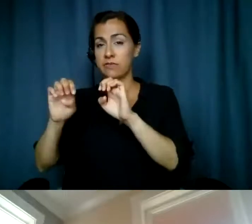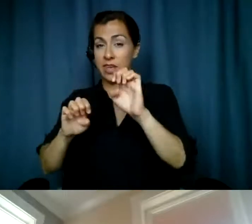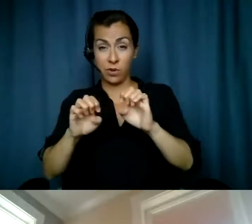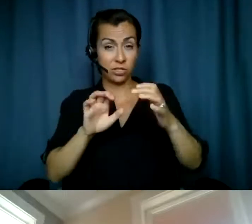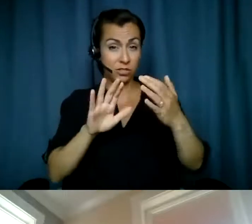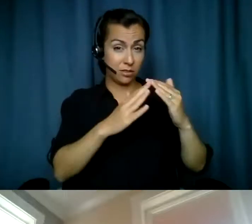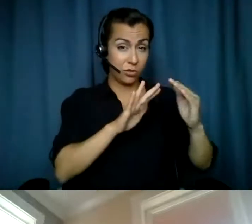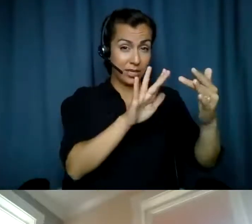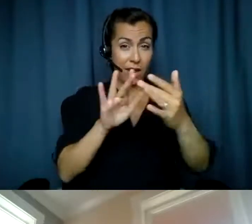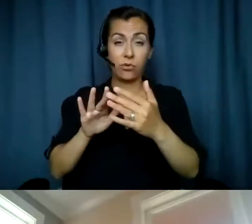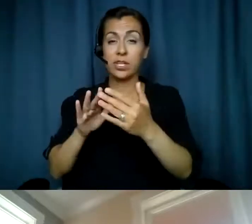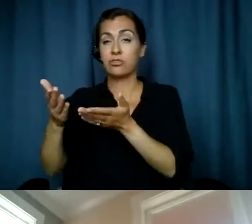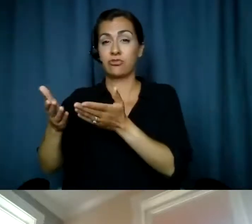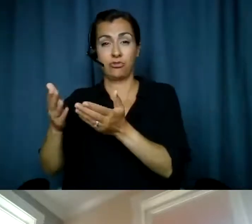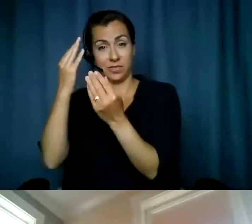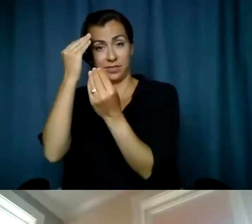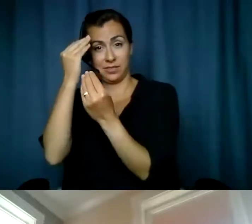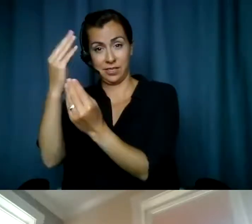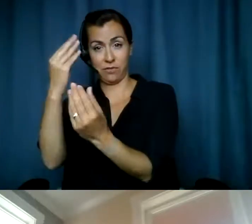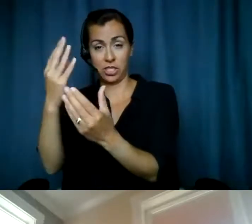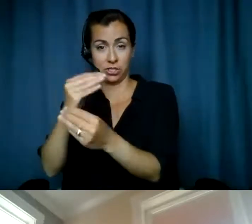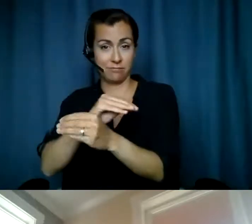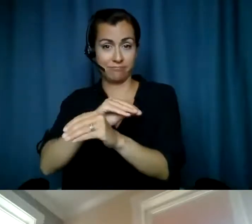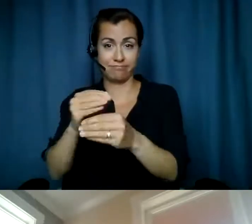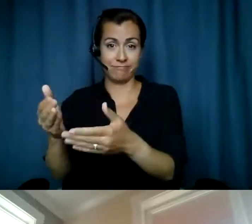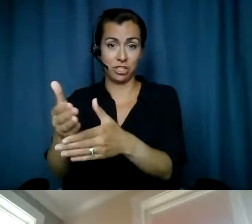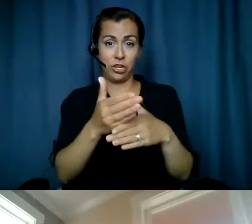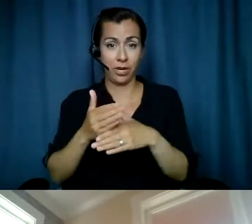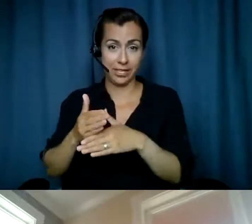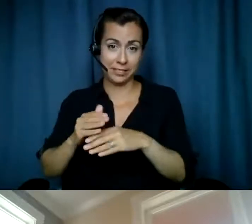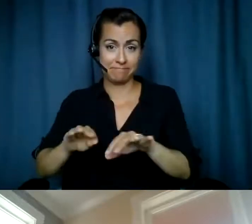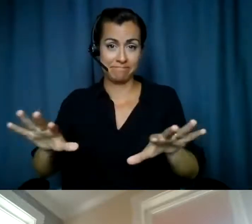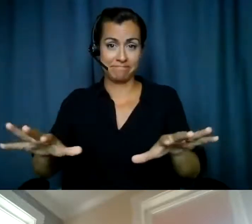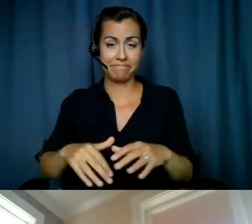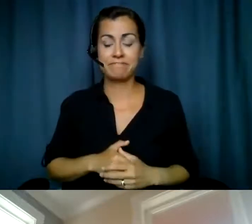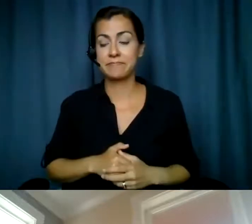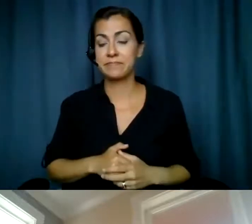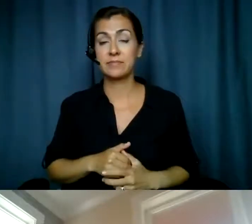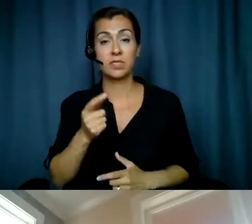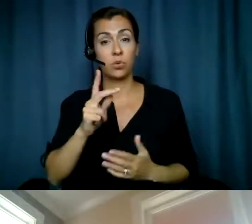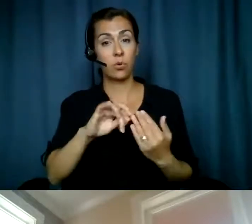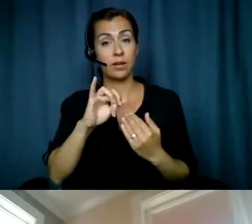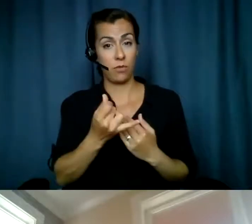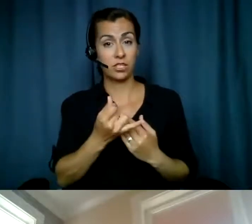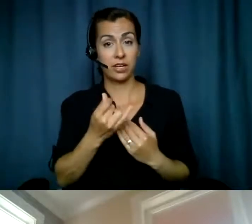on agenda setting and advise on disability policy issues.